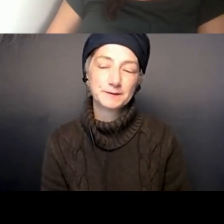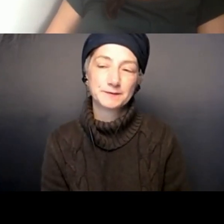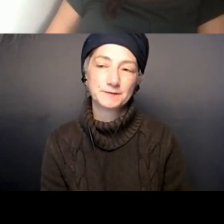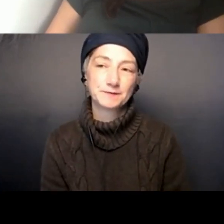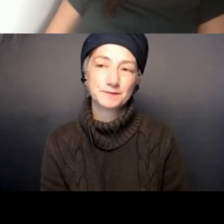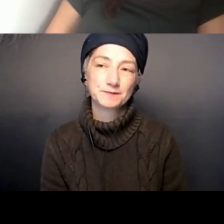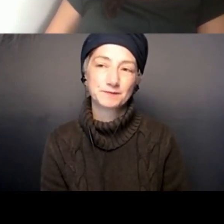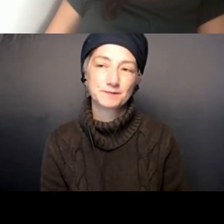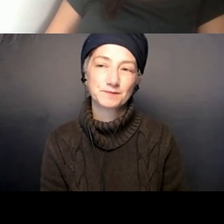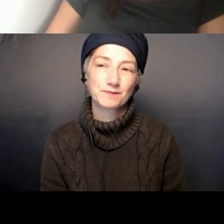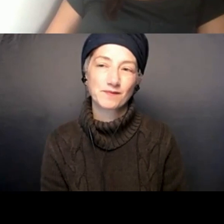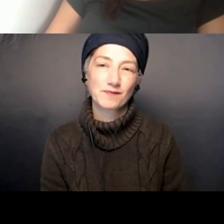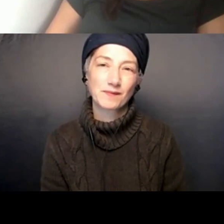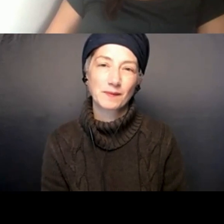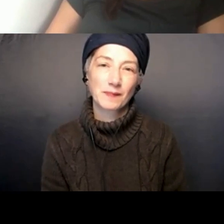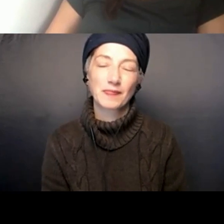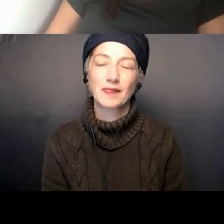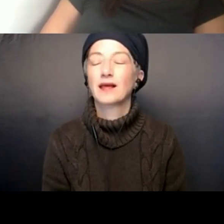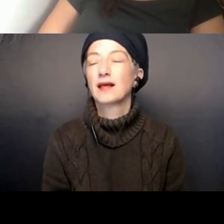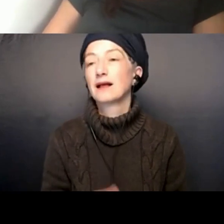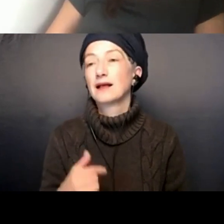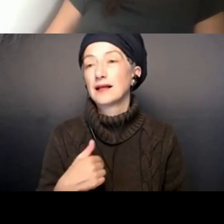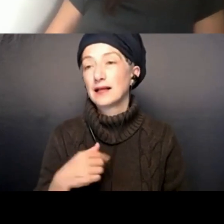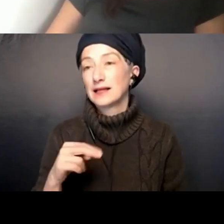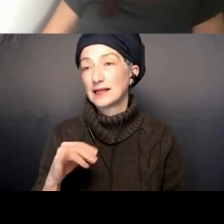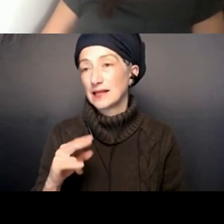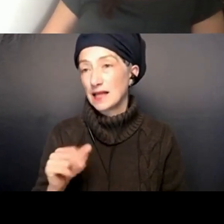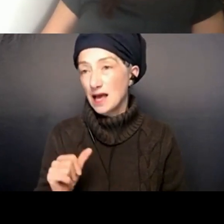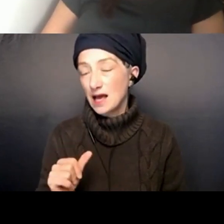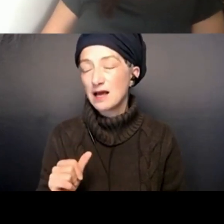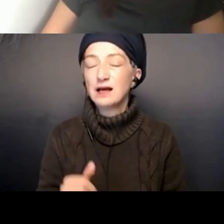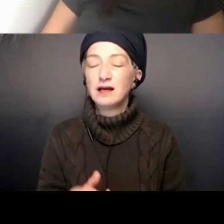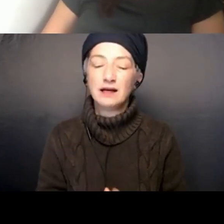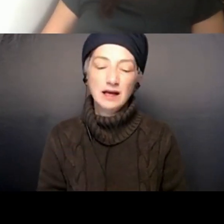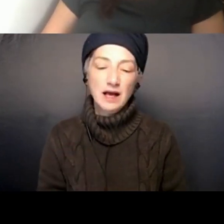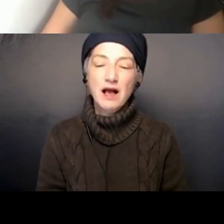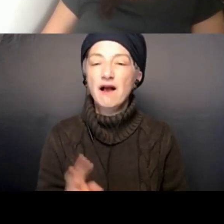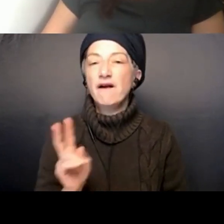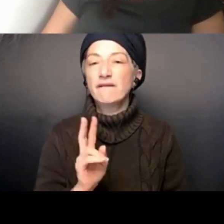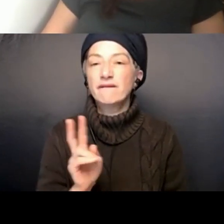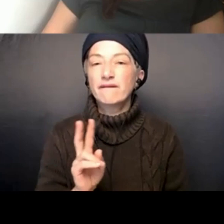Nina Mühlemann: Yes, this is Nina speaking. So also, for anyone who hasn't seen any of our shows,